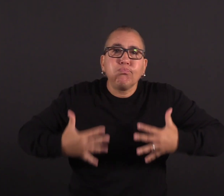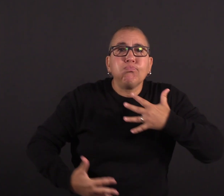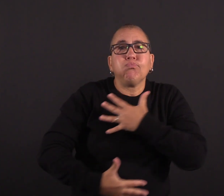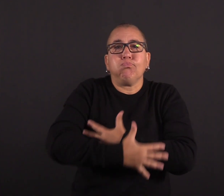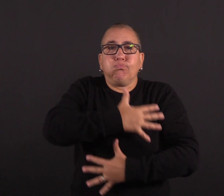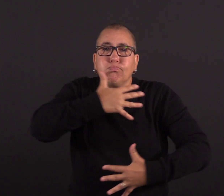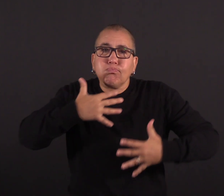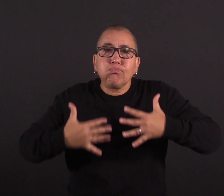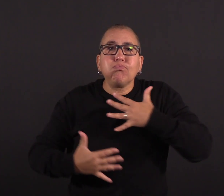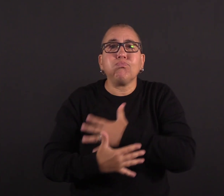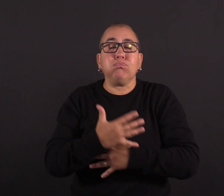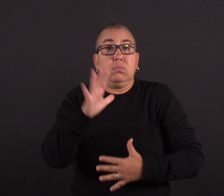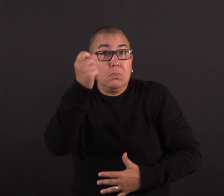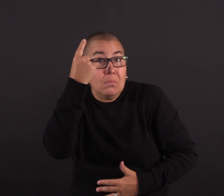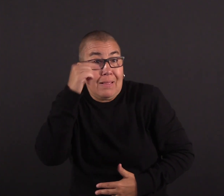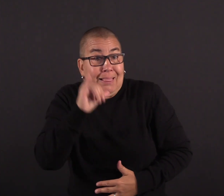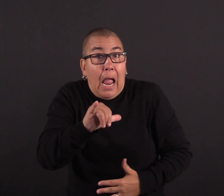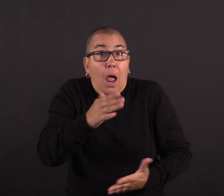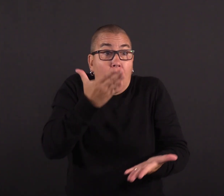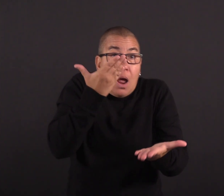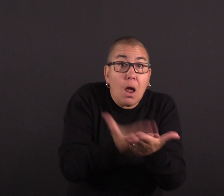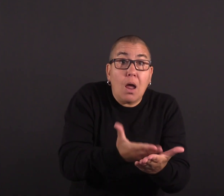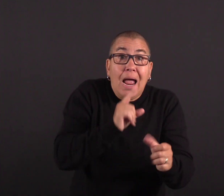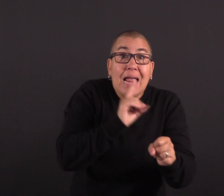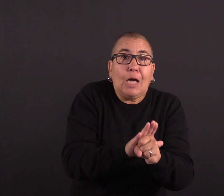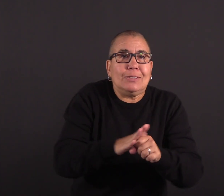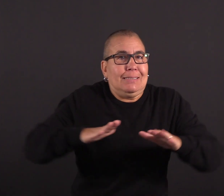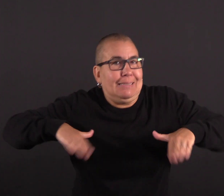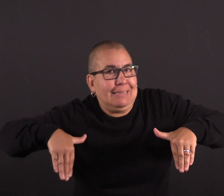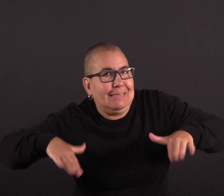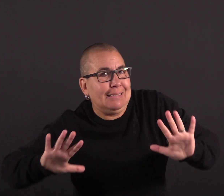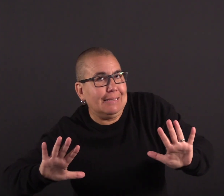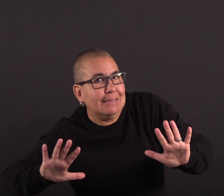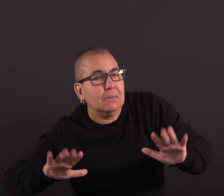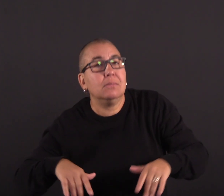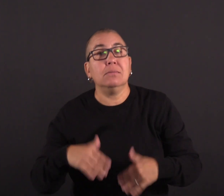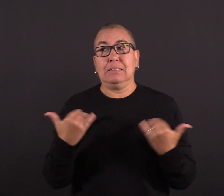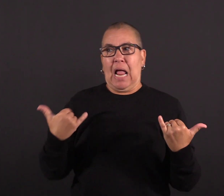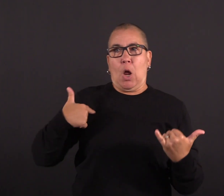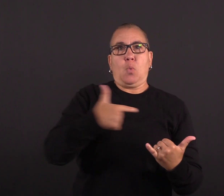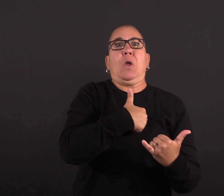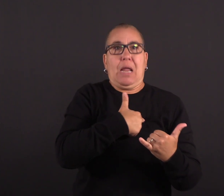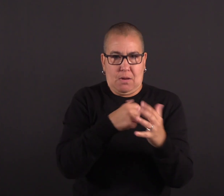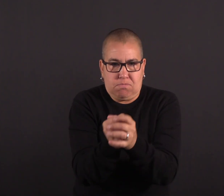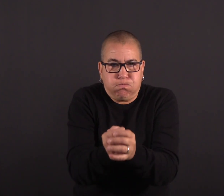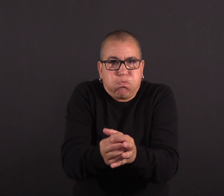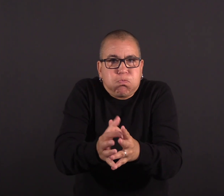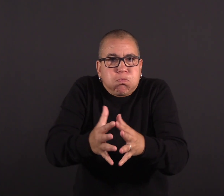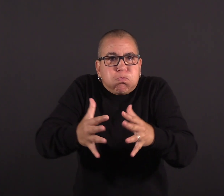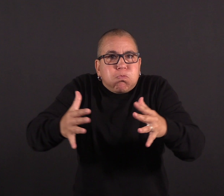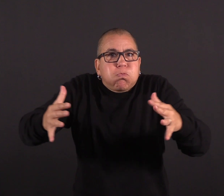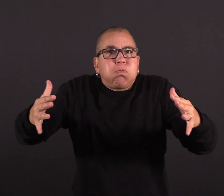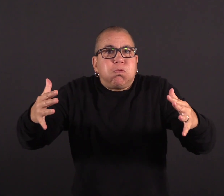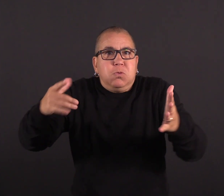booster in the same arm were better at binding to the viral spike proteins,